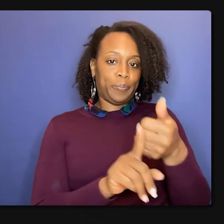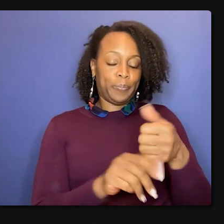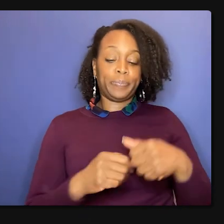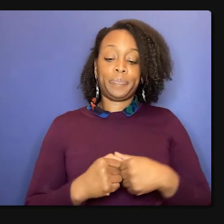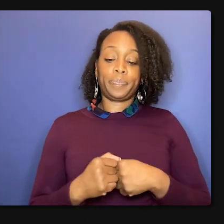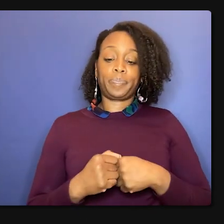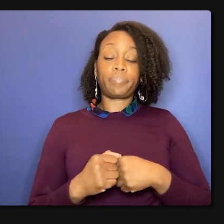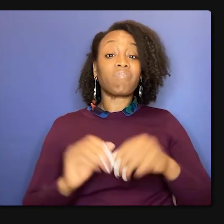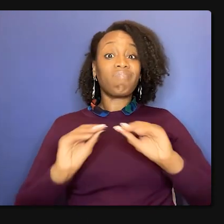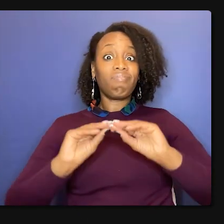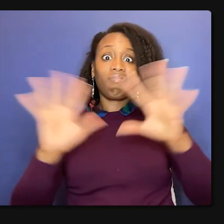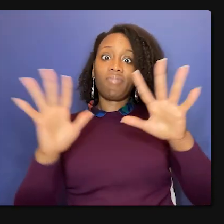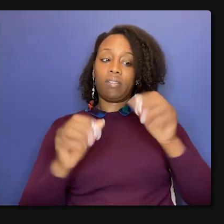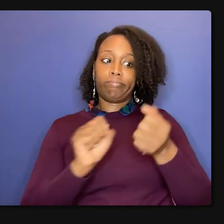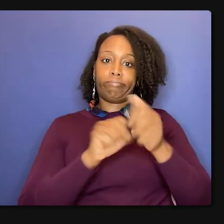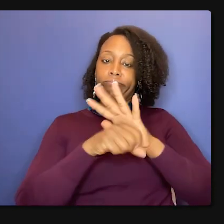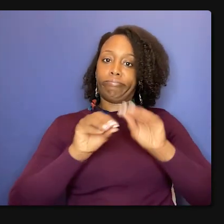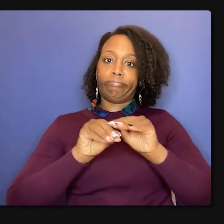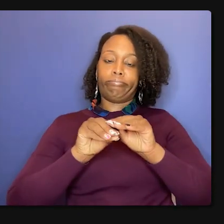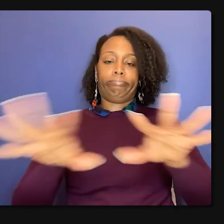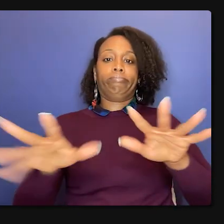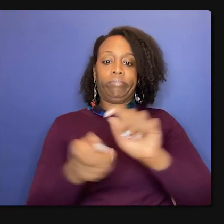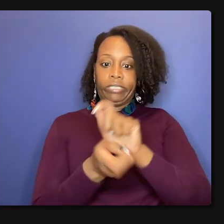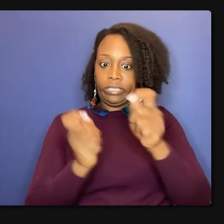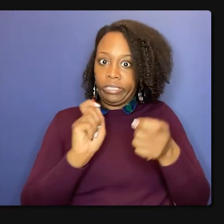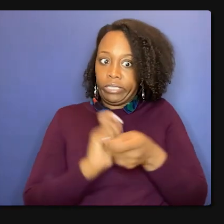So clearly the pandemic has changed the way most of us work.